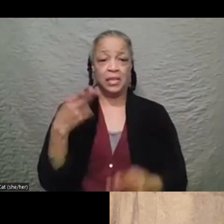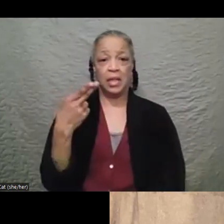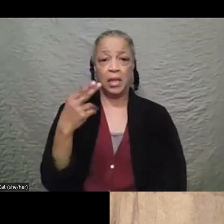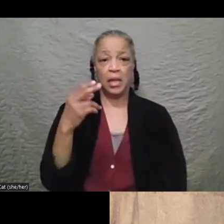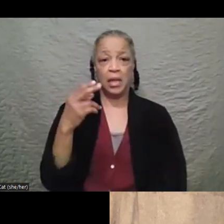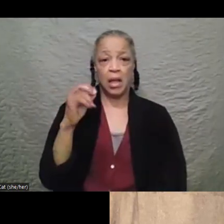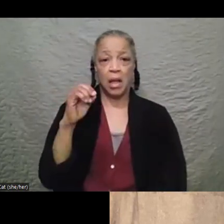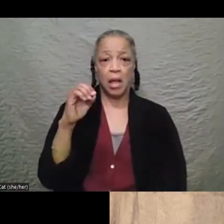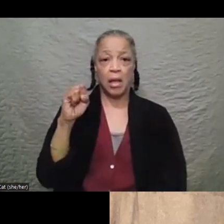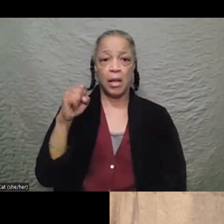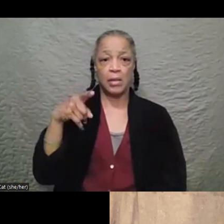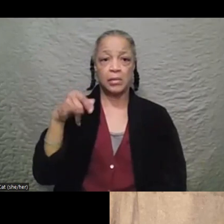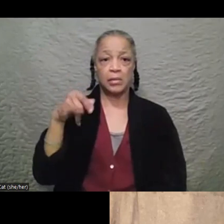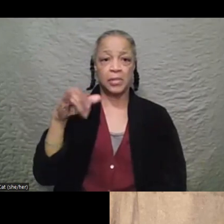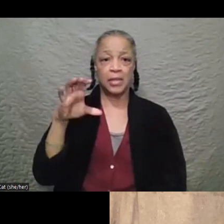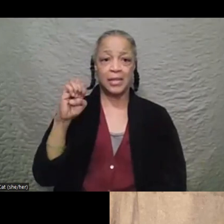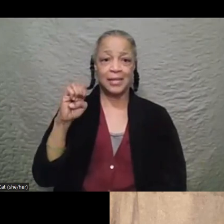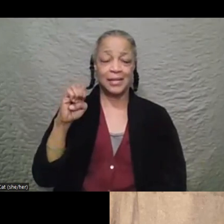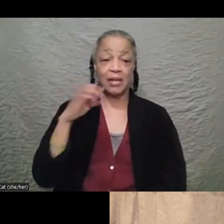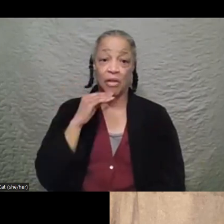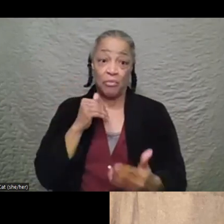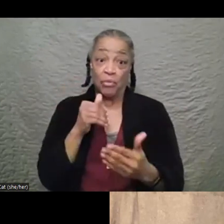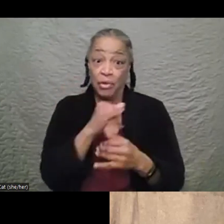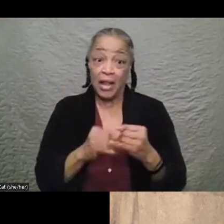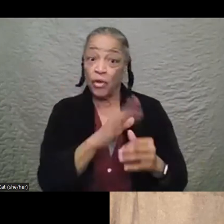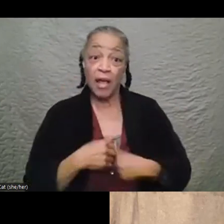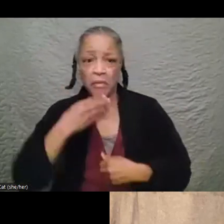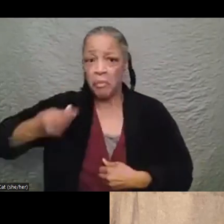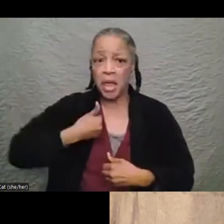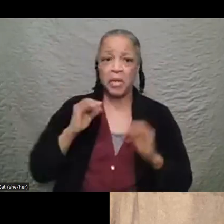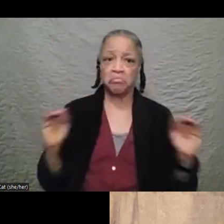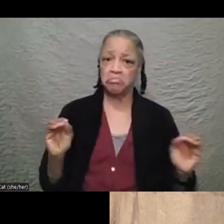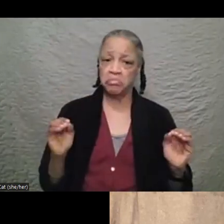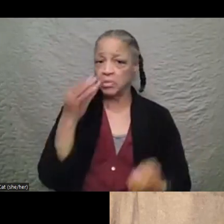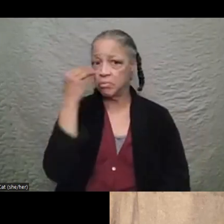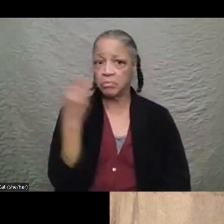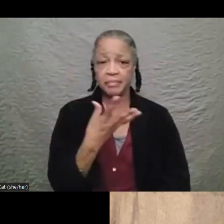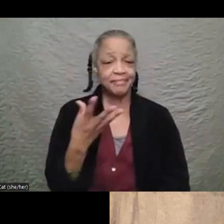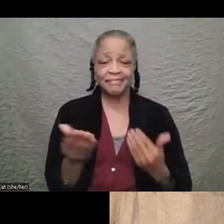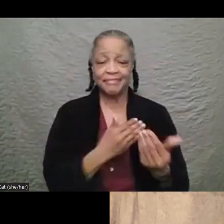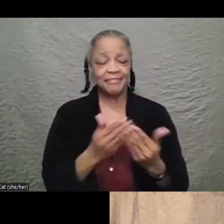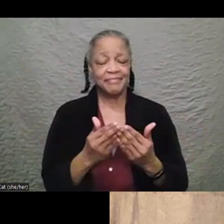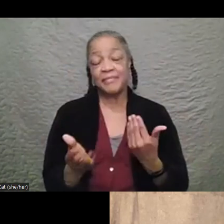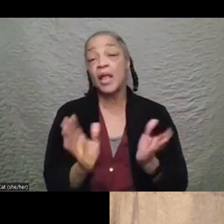paid towards the end and that is okay.